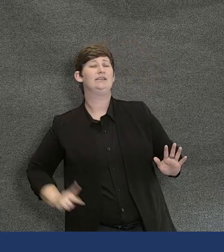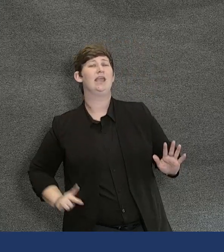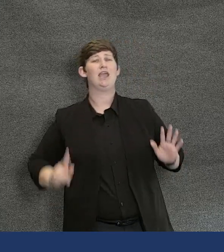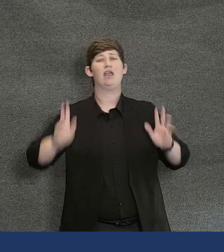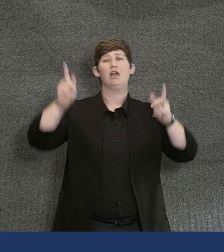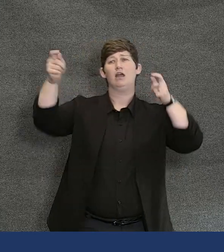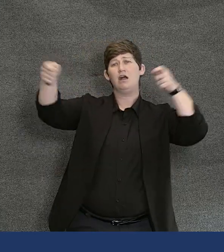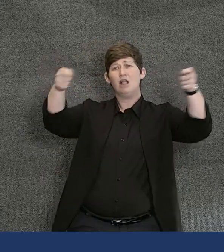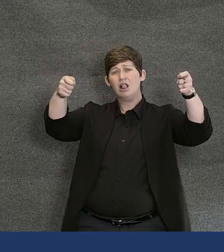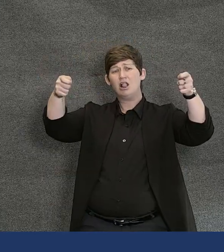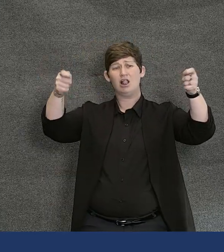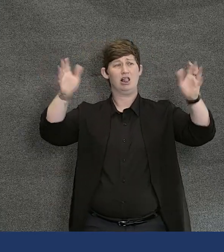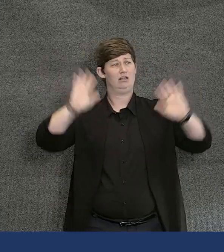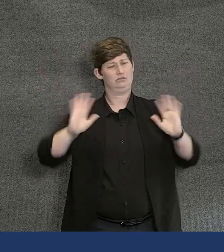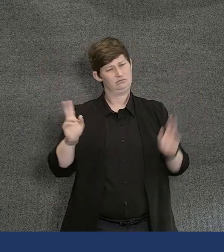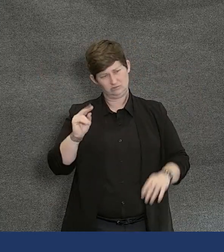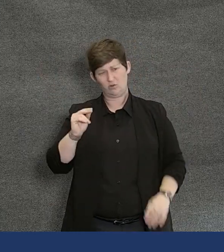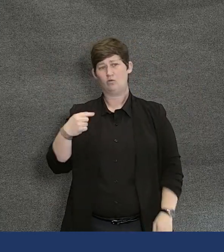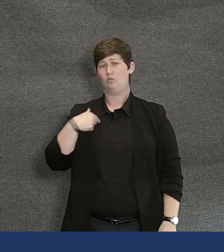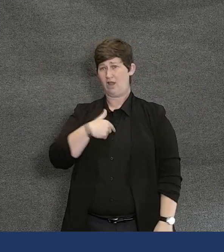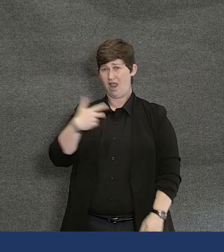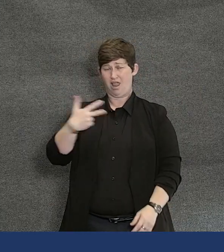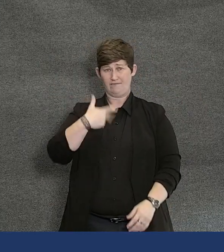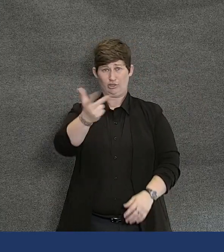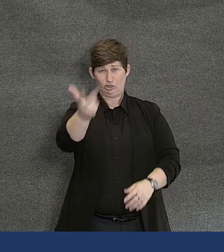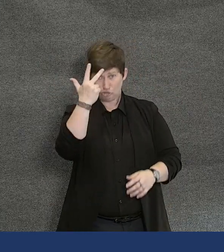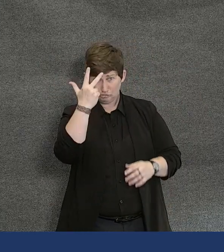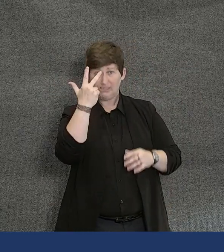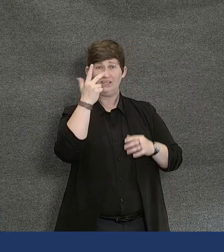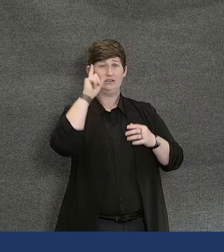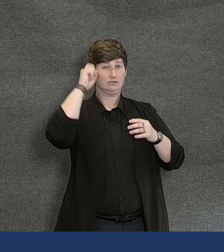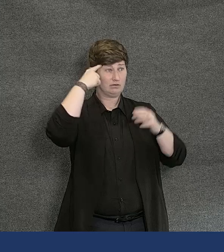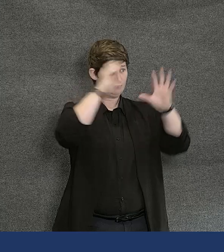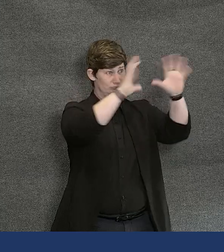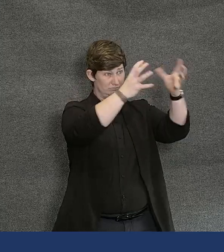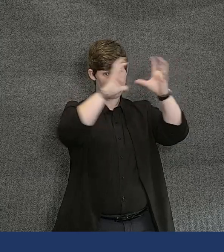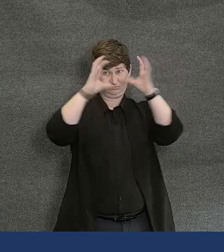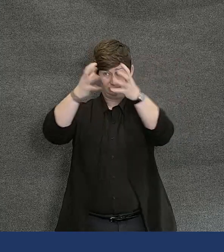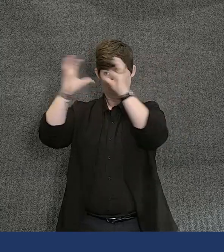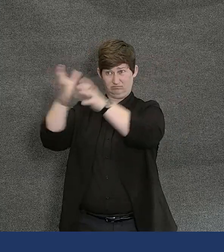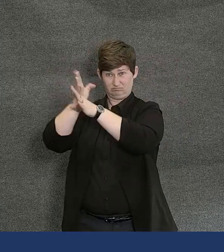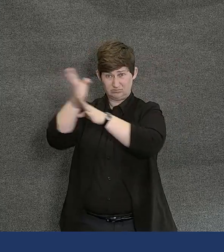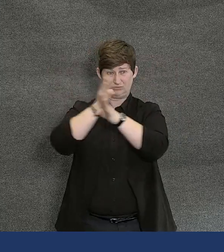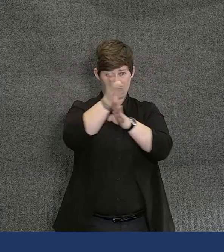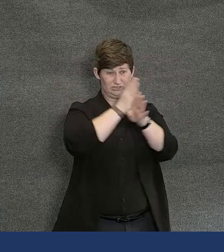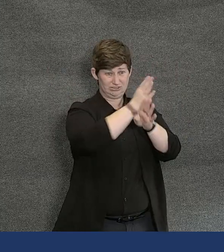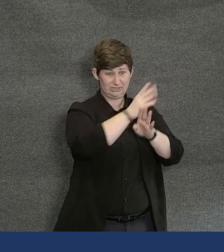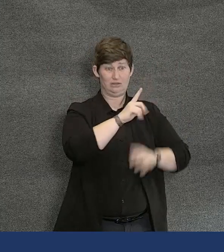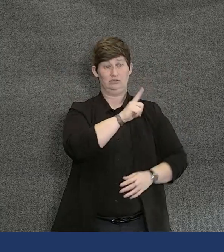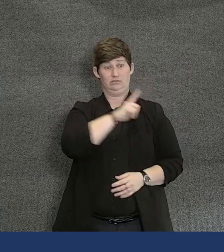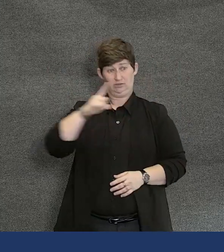of government with a legislature, which is co-equal in power to the president,